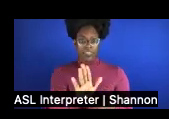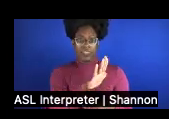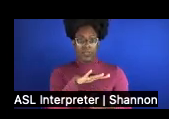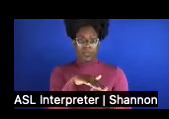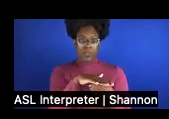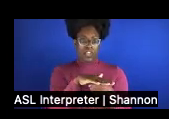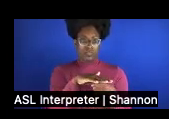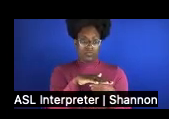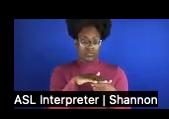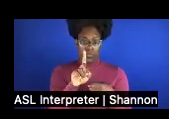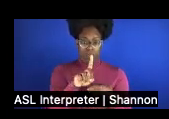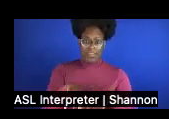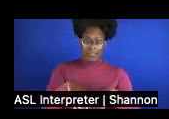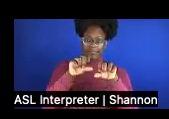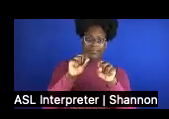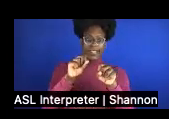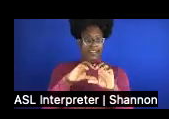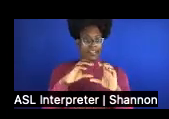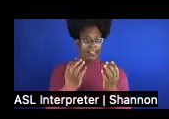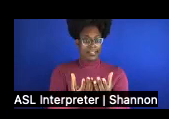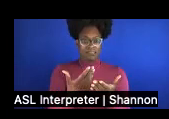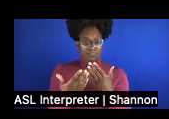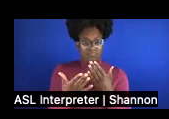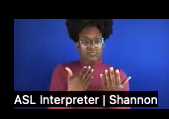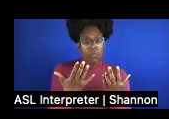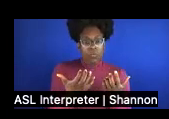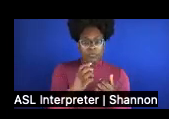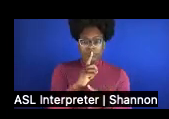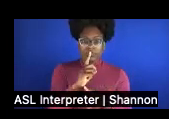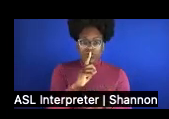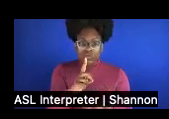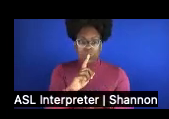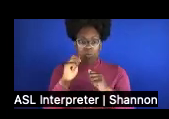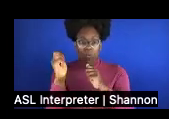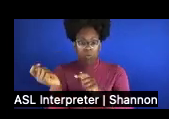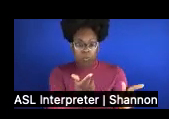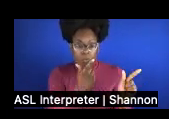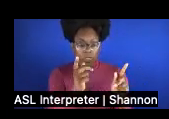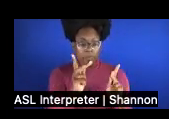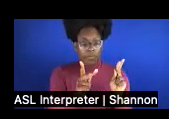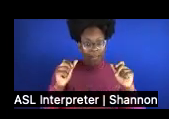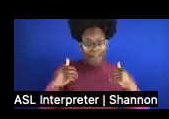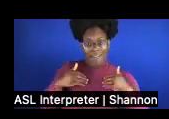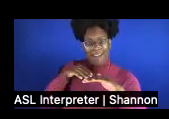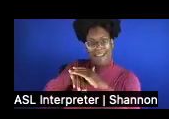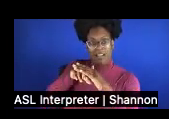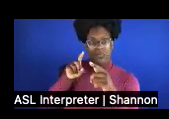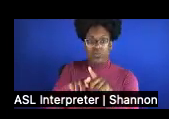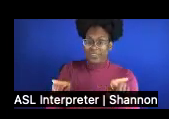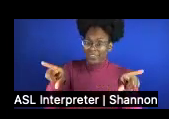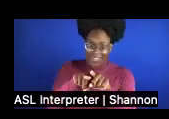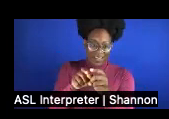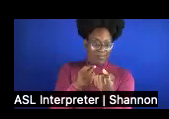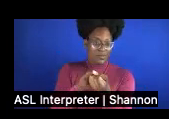had access to the same kinds of supports that students on main campus have access to. Since